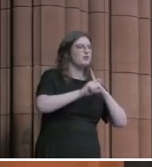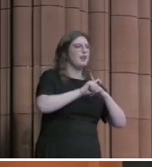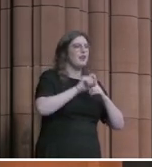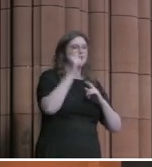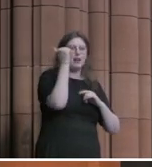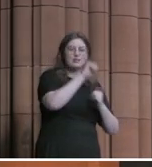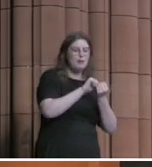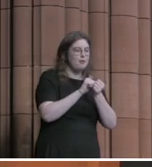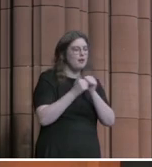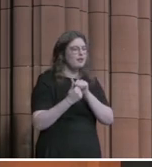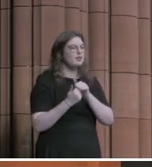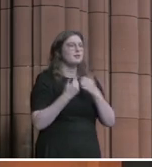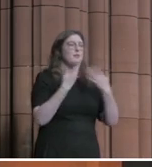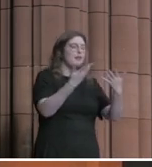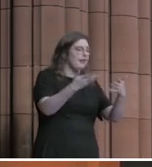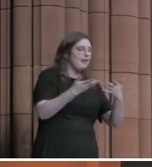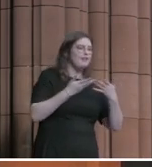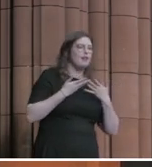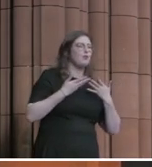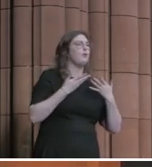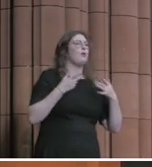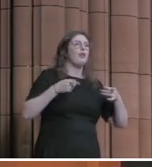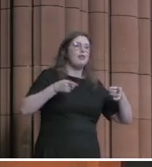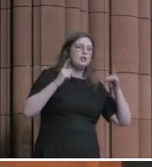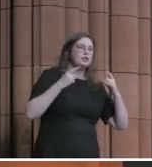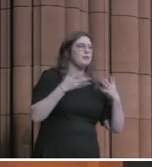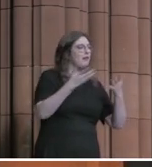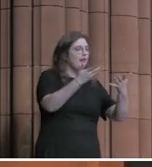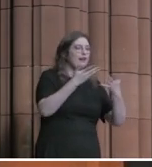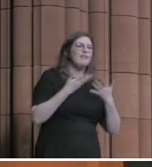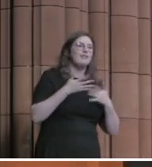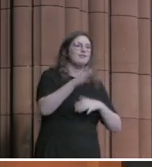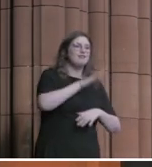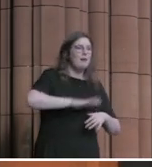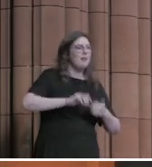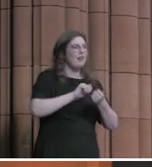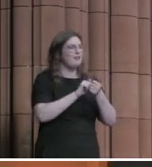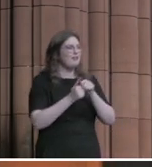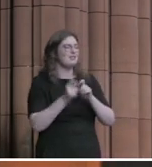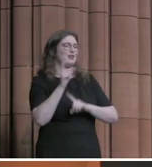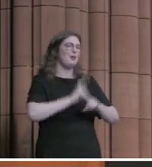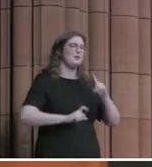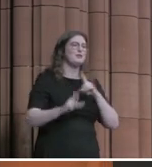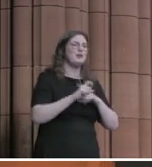and a fantastic community of family and friends. Your response to the call of this era